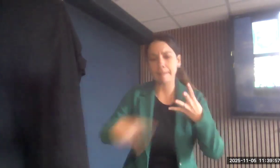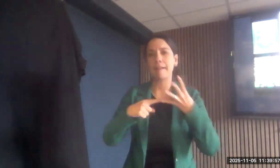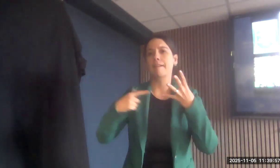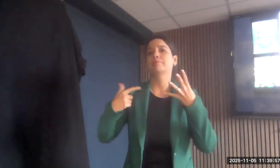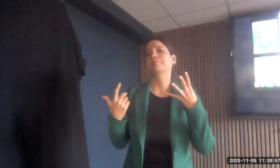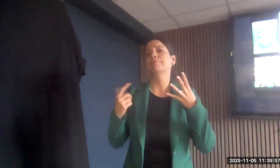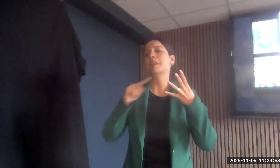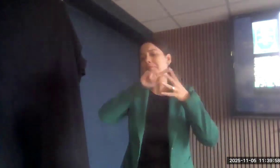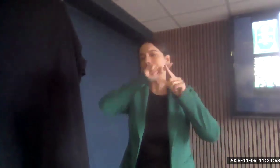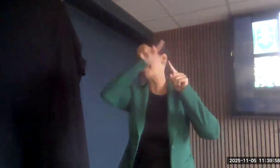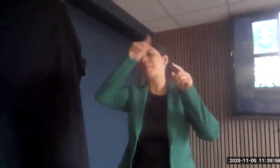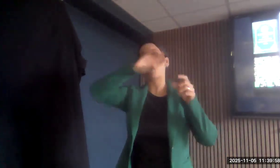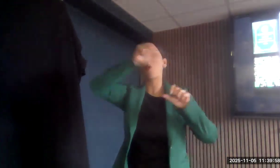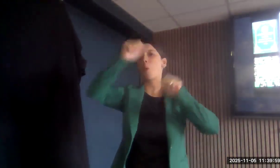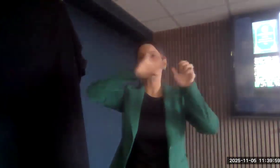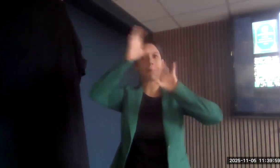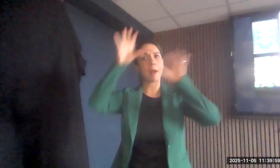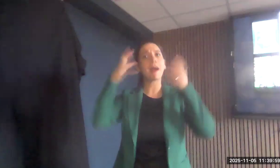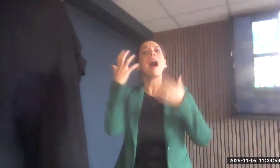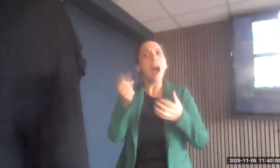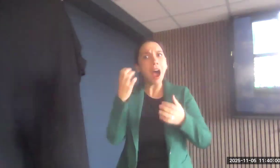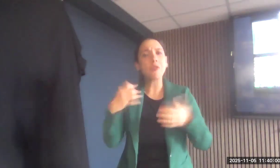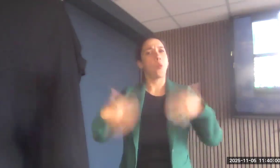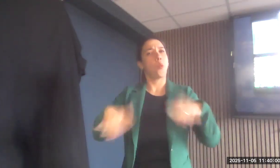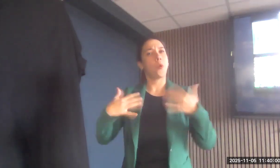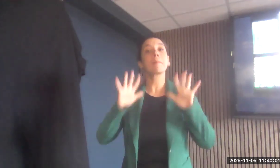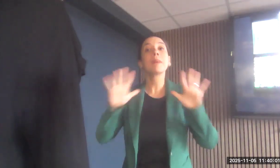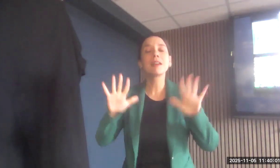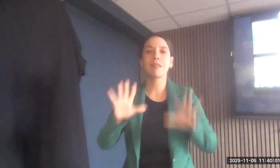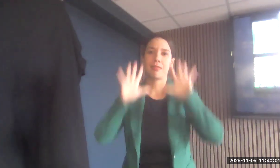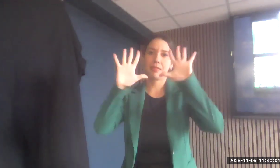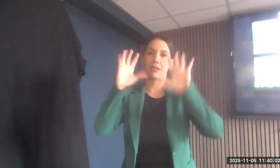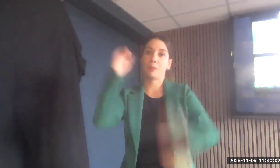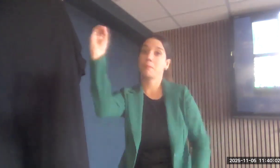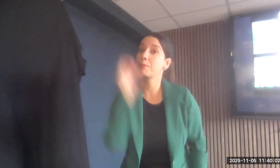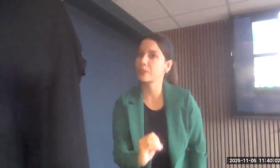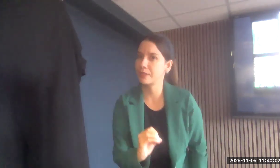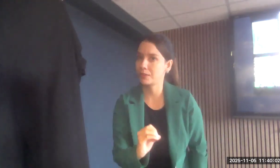French Sign Language using American Sign Language, and looking at different influences on Libras.